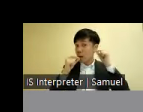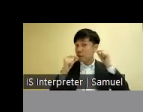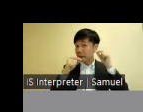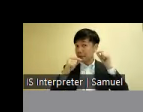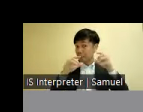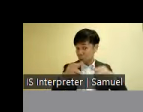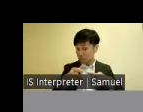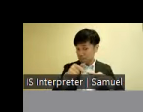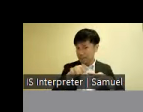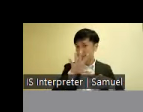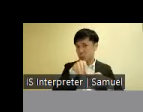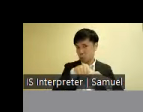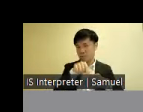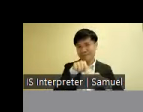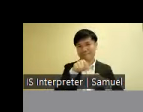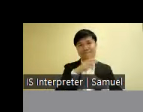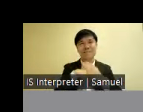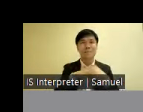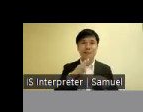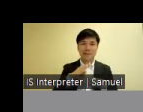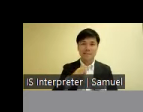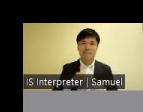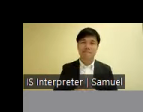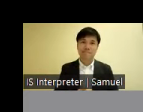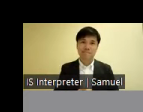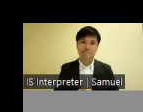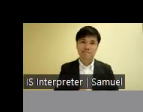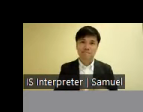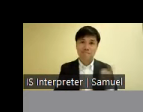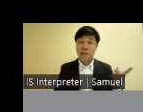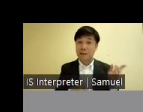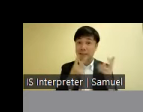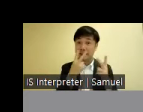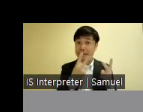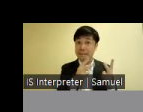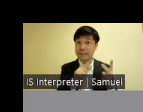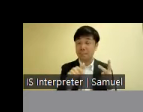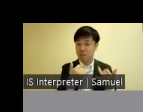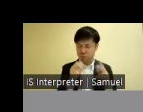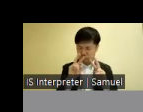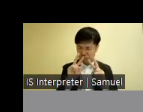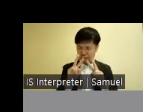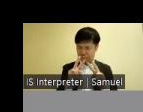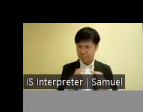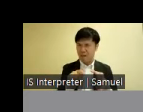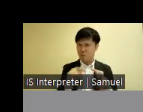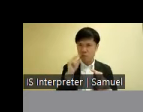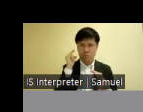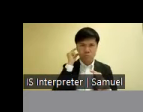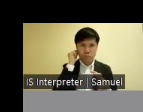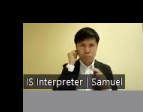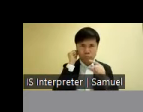The update reflected that the rapid gender analysis provides essential information about